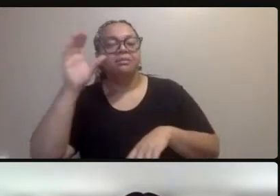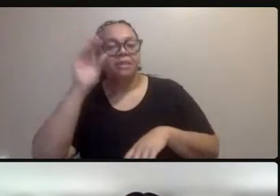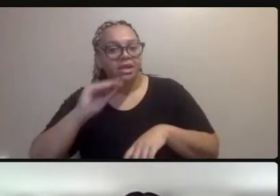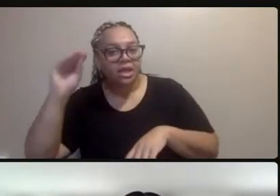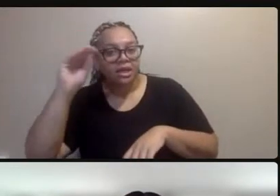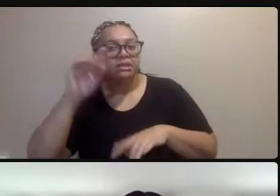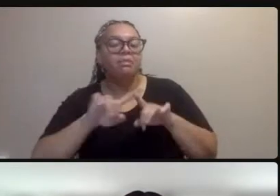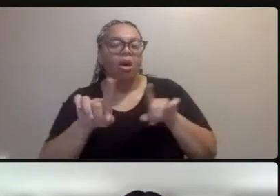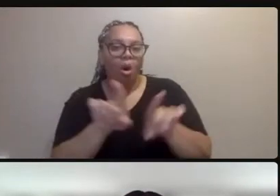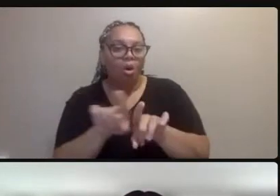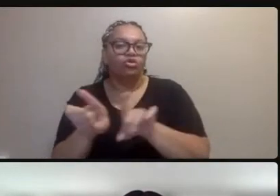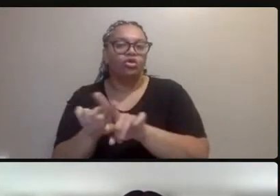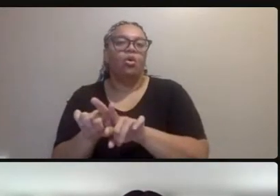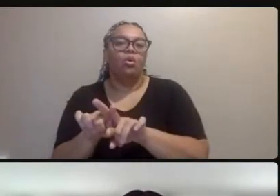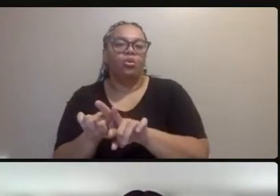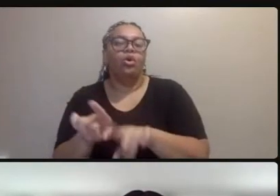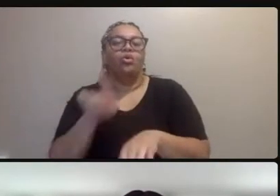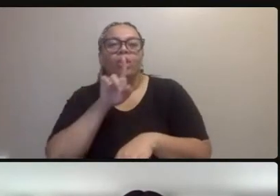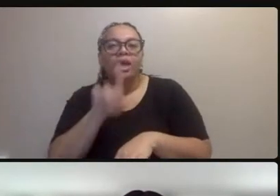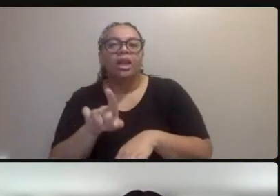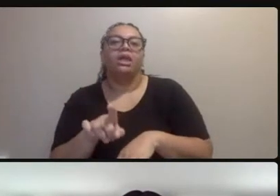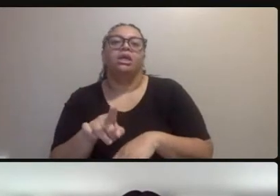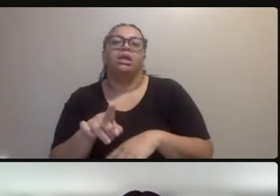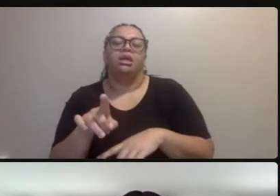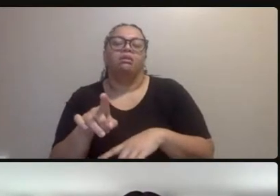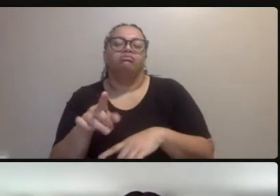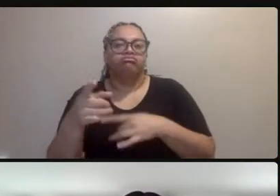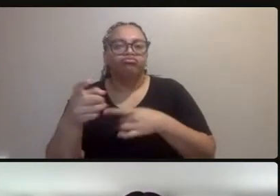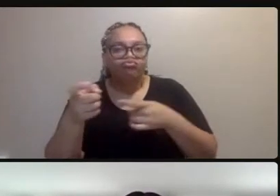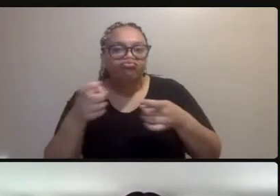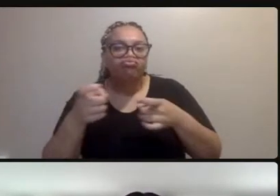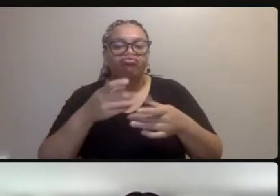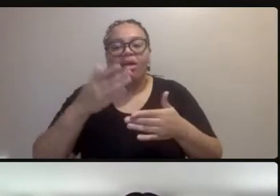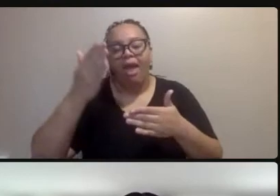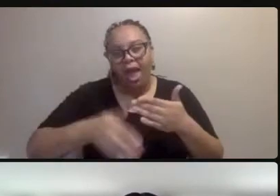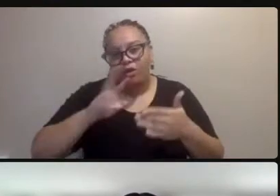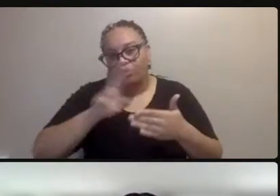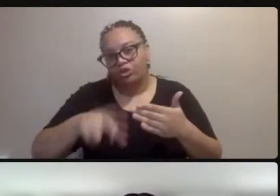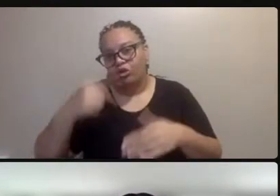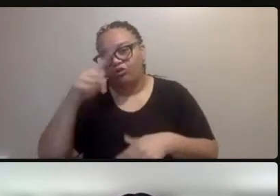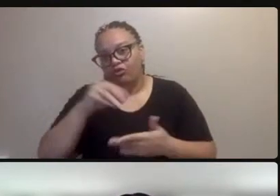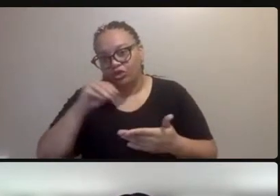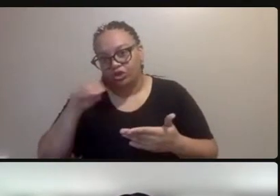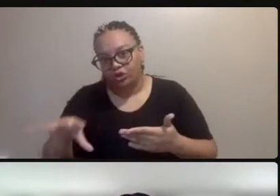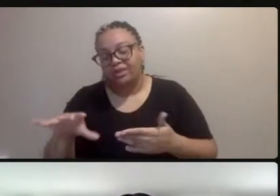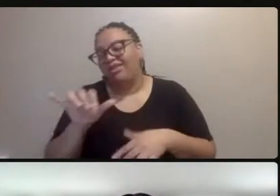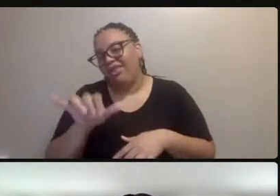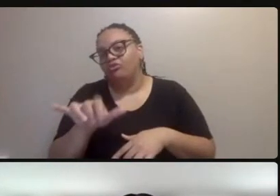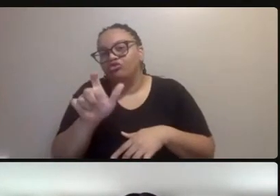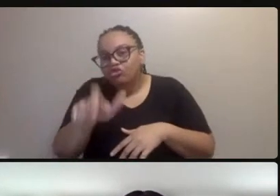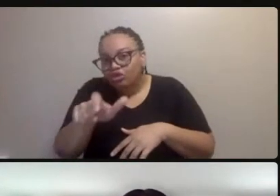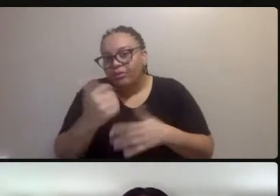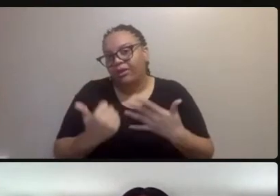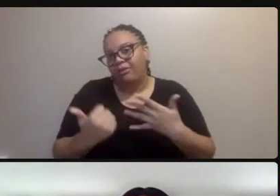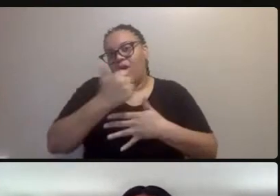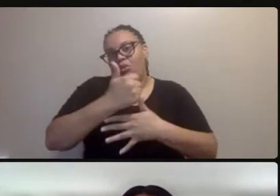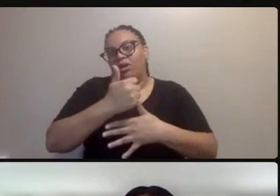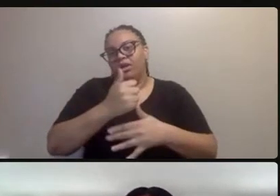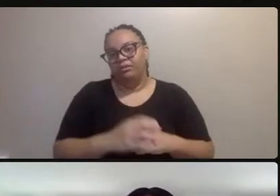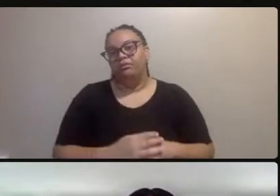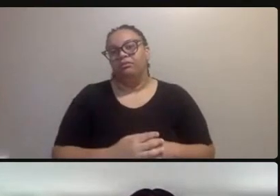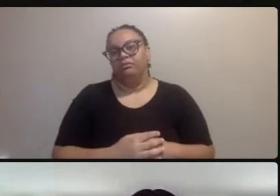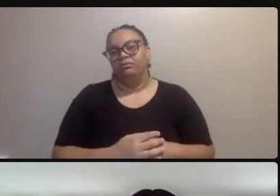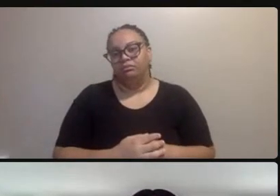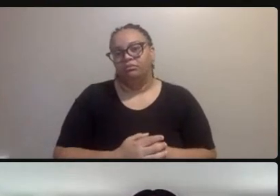I WANT TO BE AVAILABLE TO VALUE